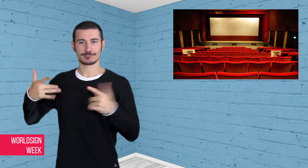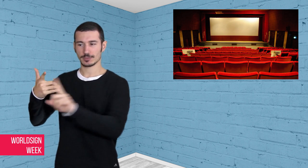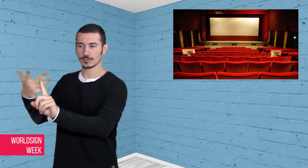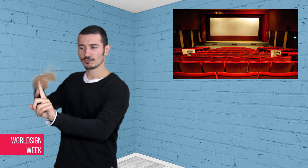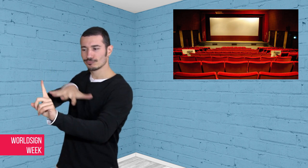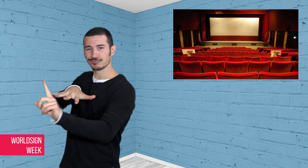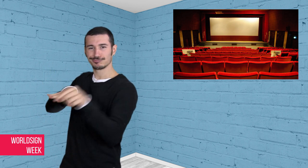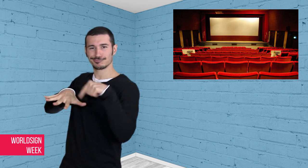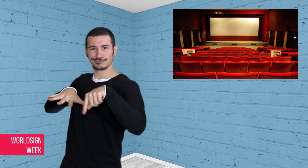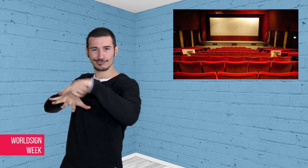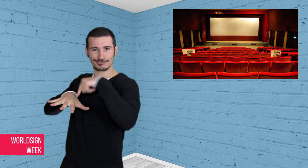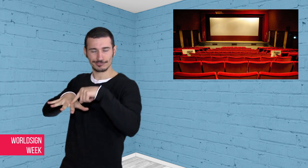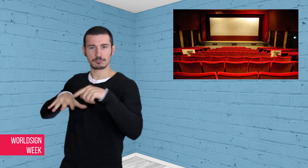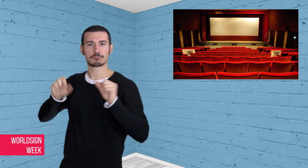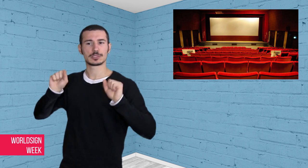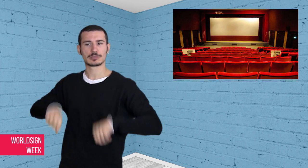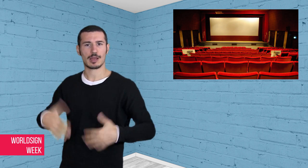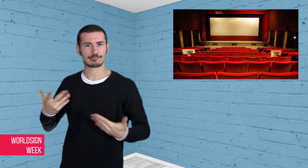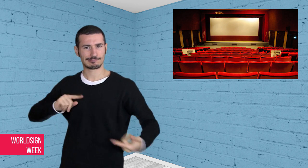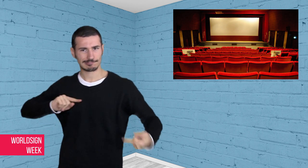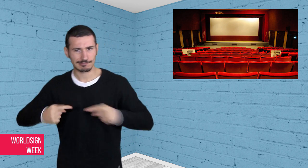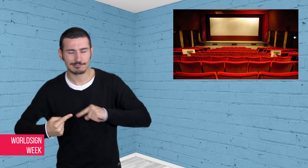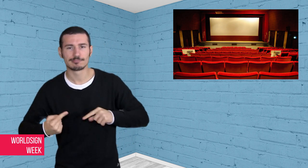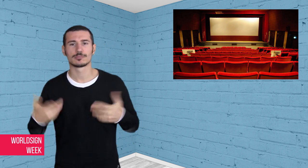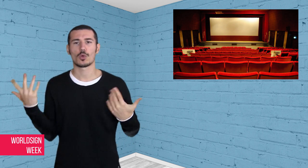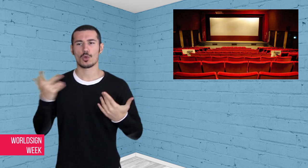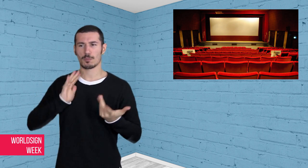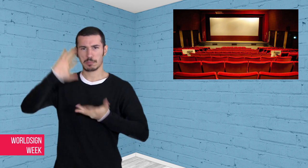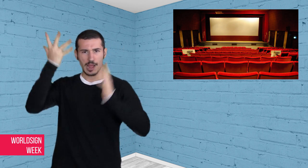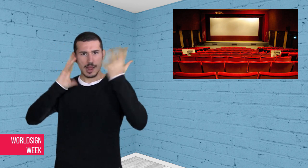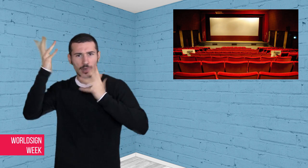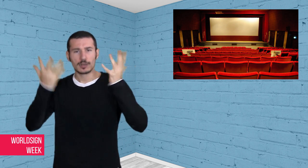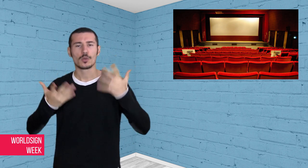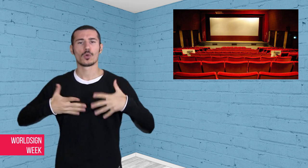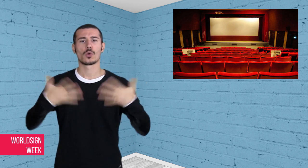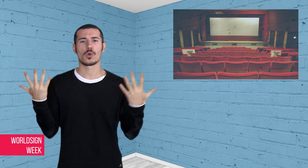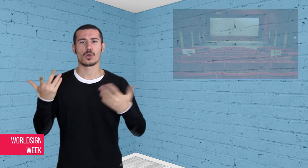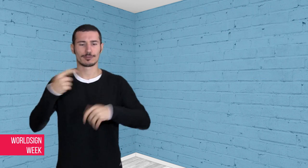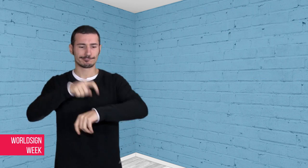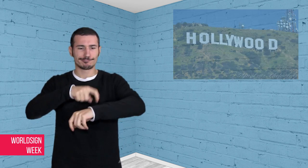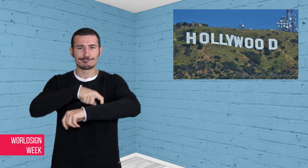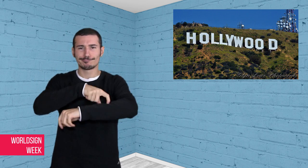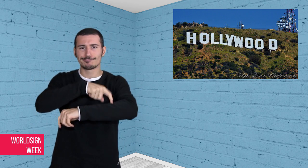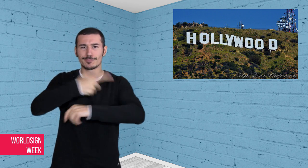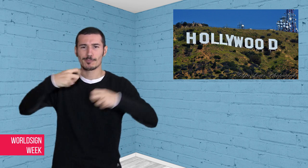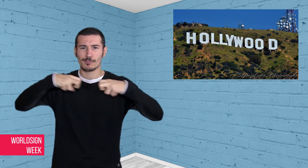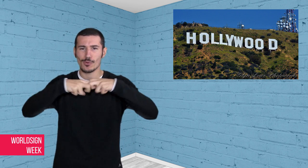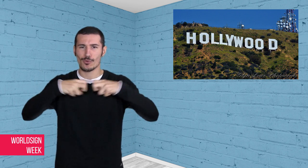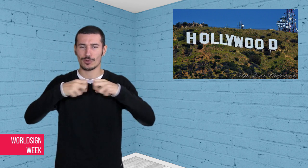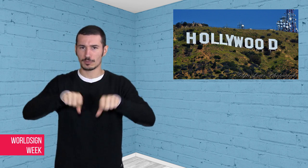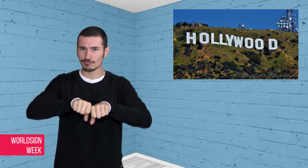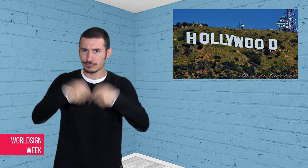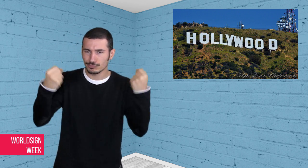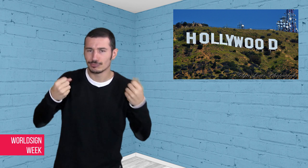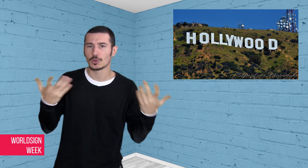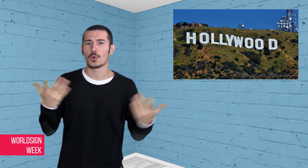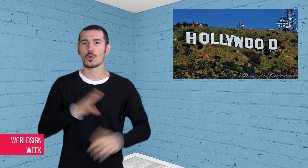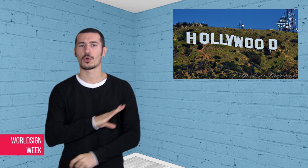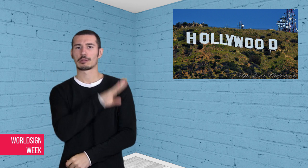They are often not compensated fairly and many of them have life-altering injuries.